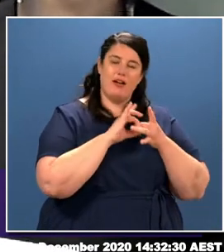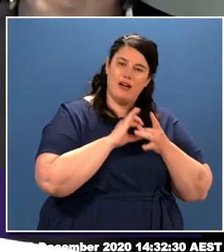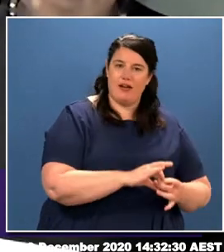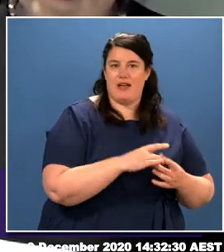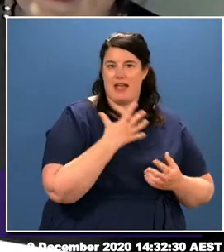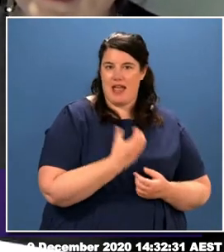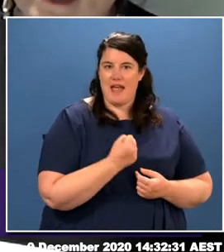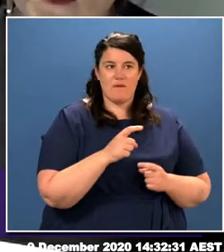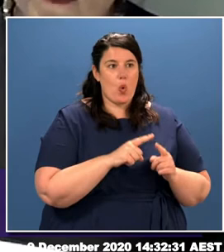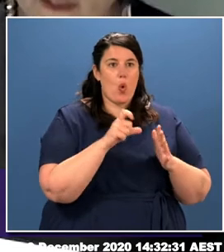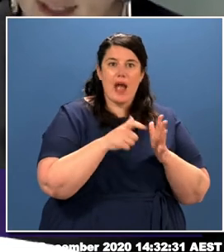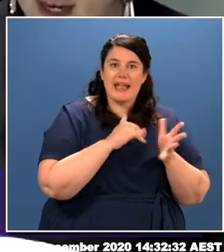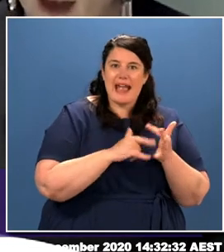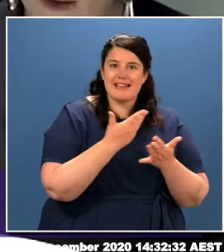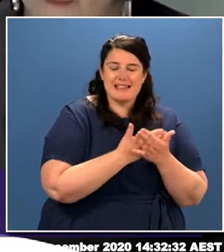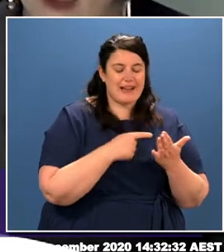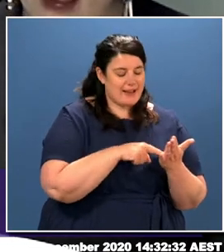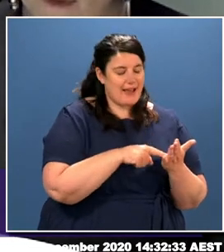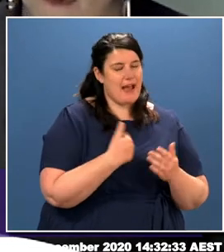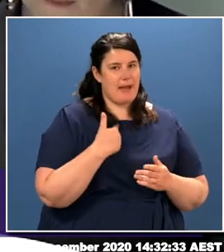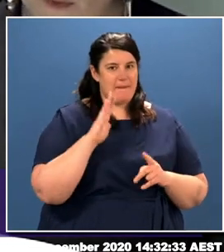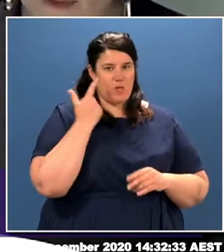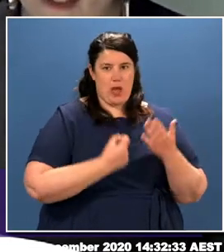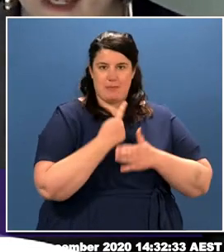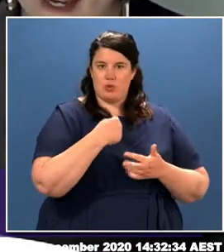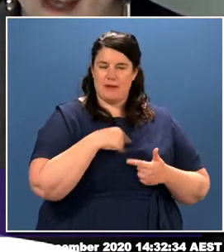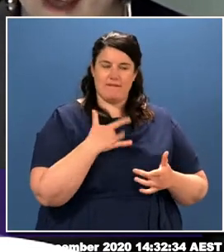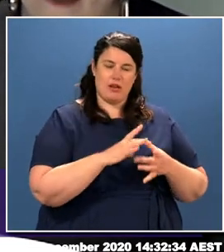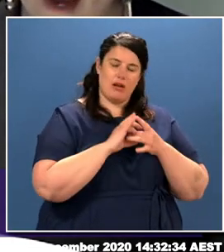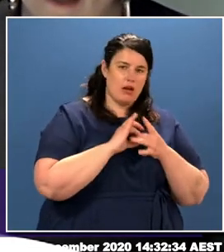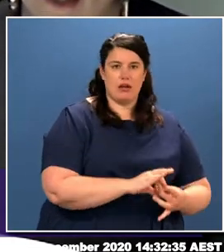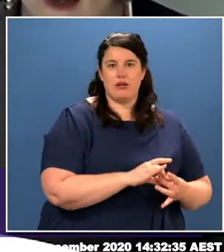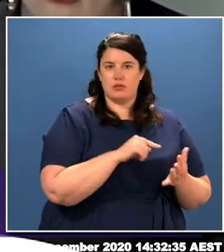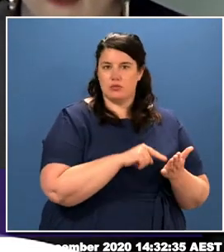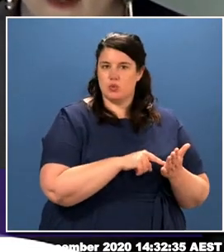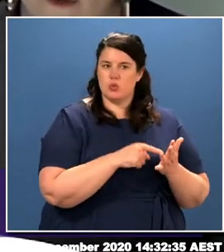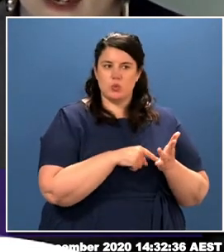or the case studies that are used, and also importantly that there are